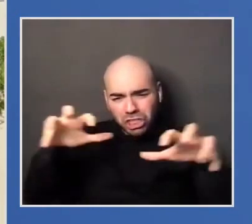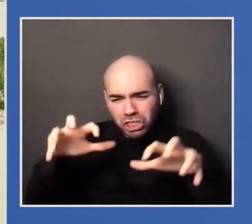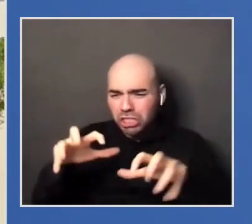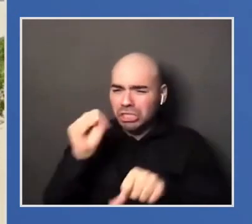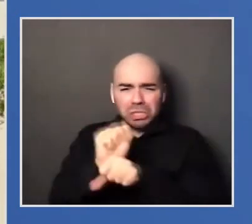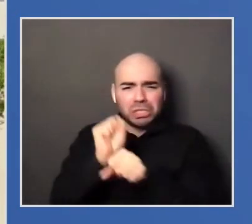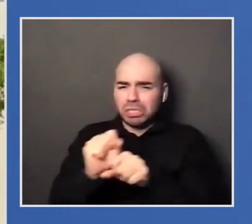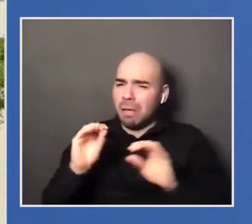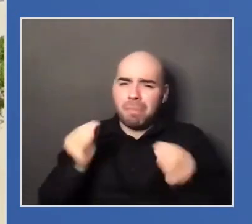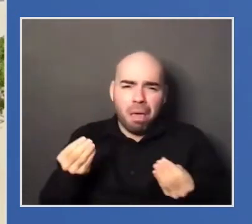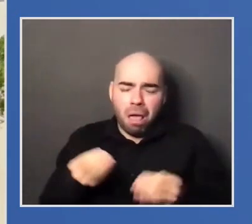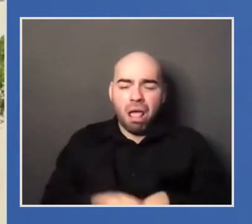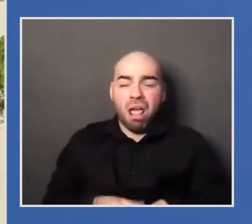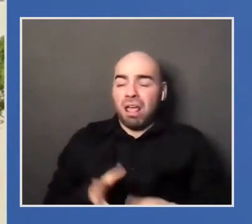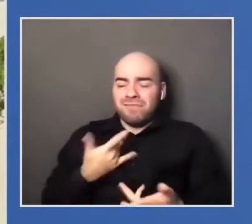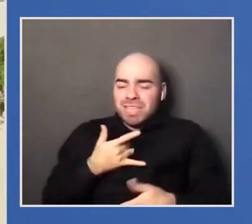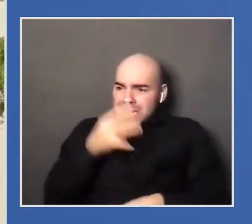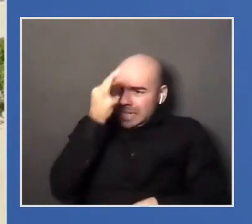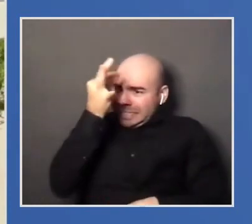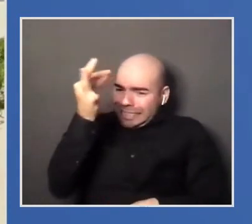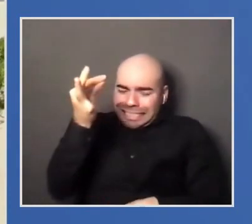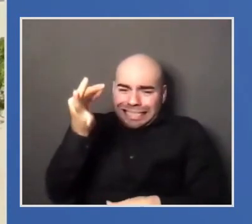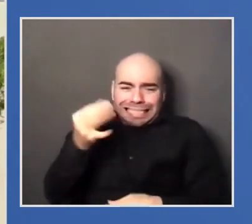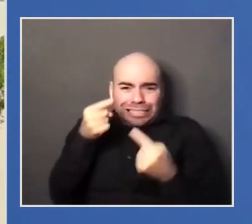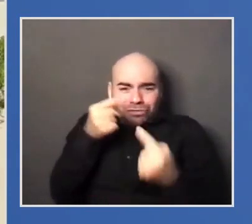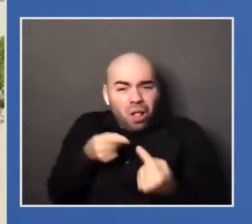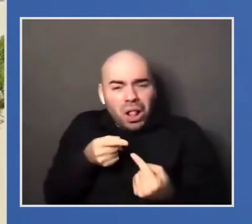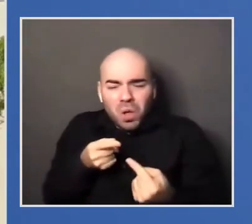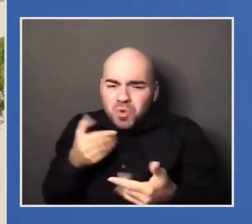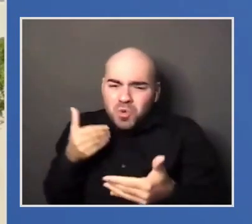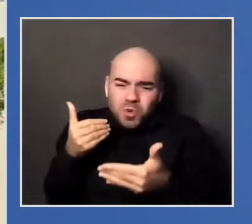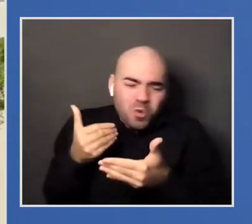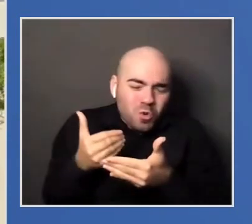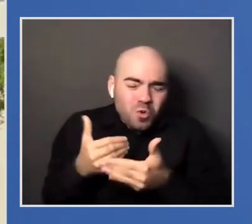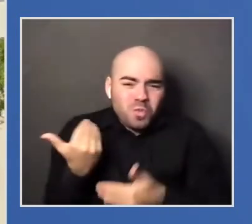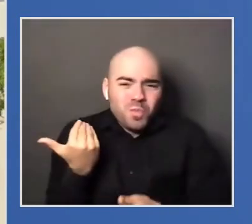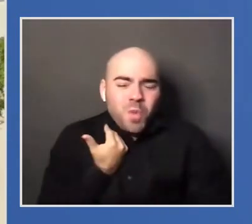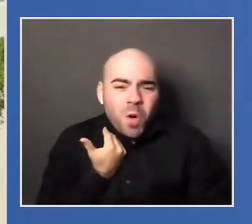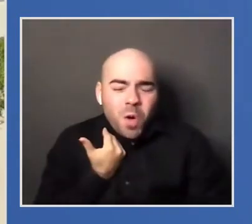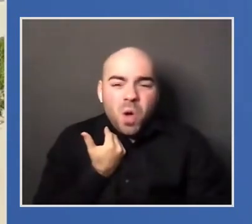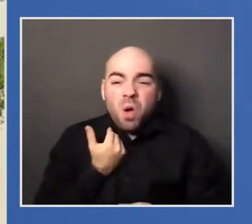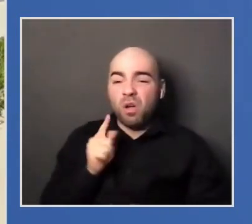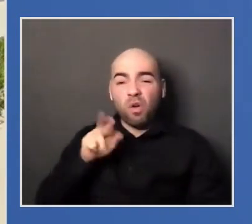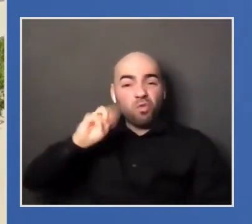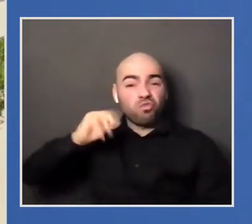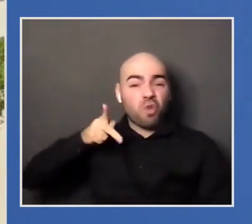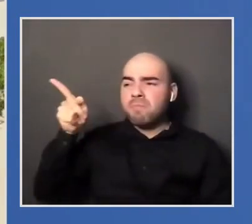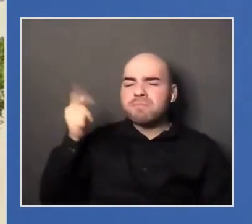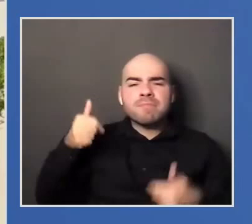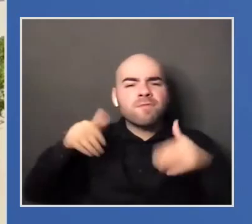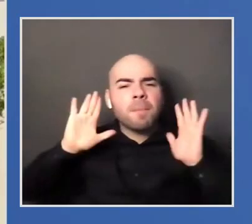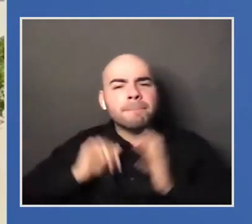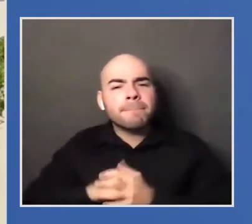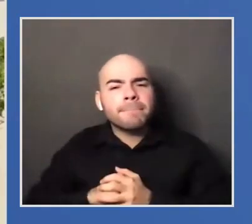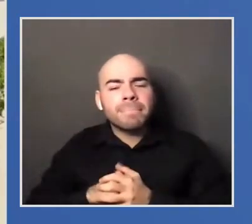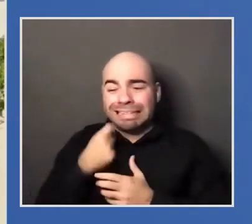IF THEY STILL ARE RESPONSIBLE